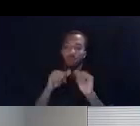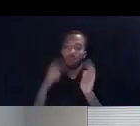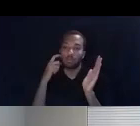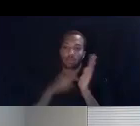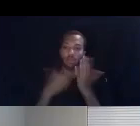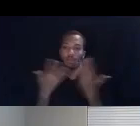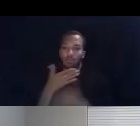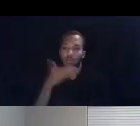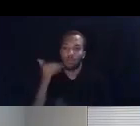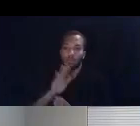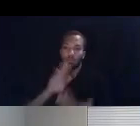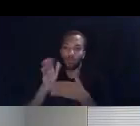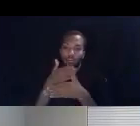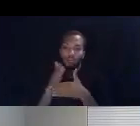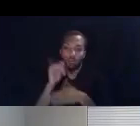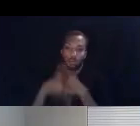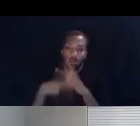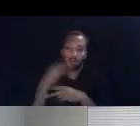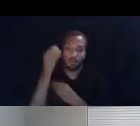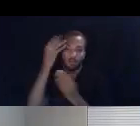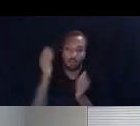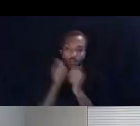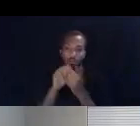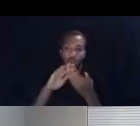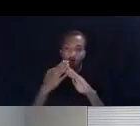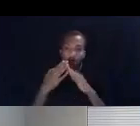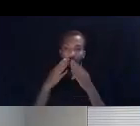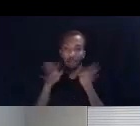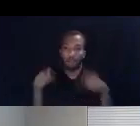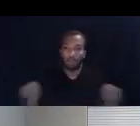to share the information, not only within our partners,